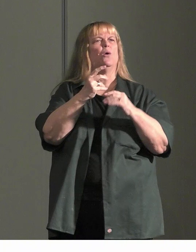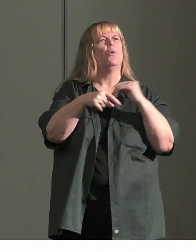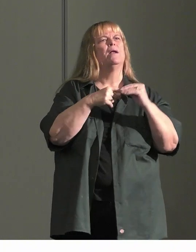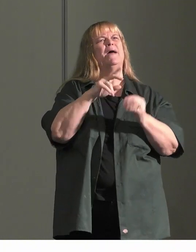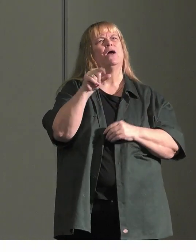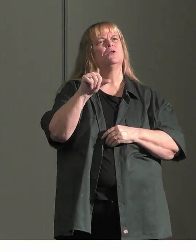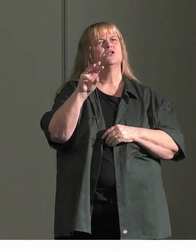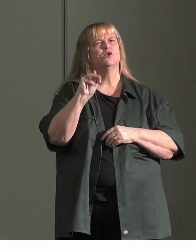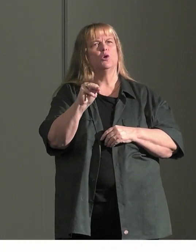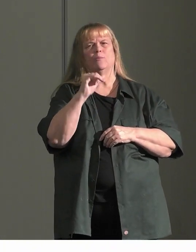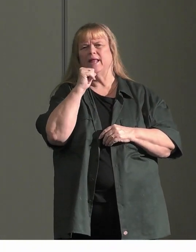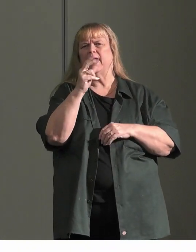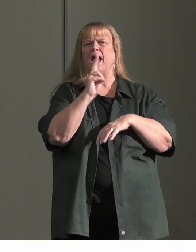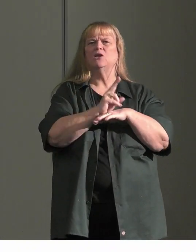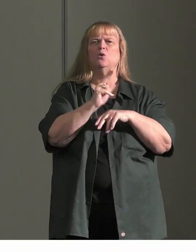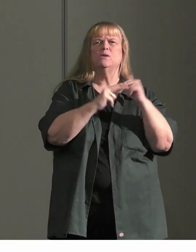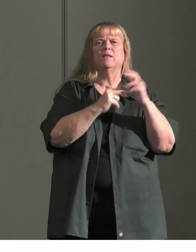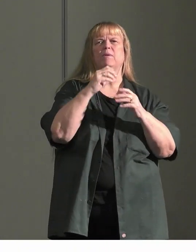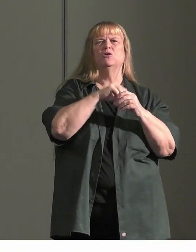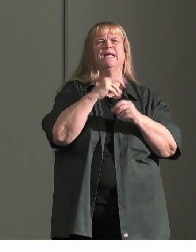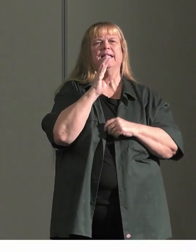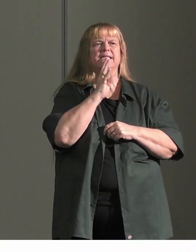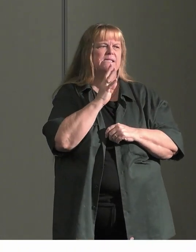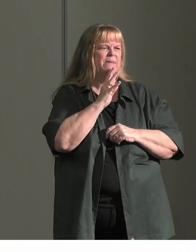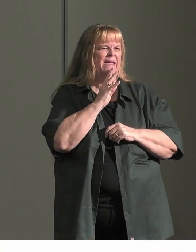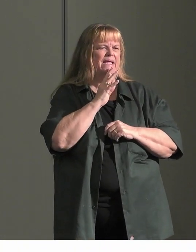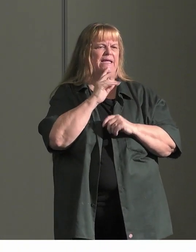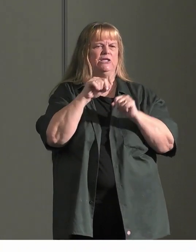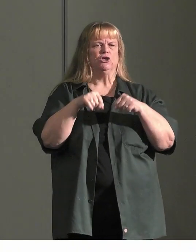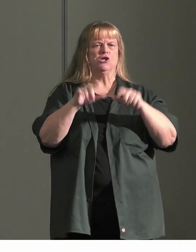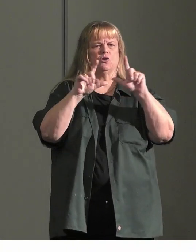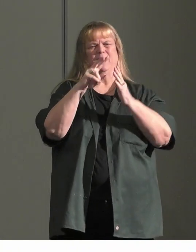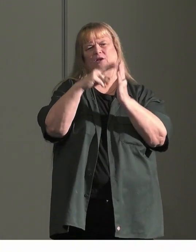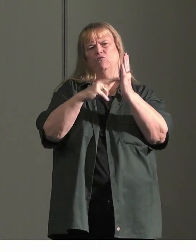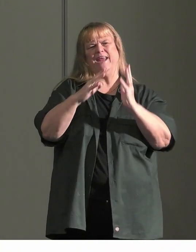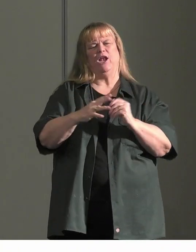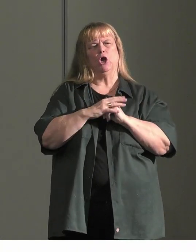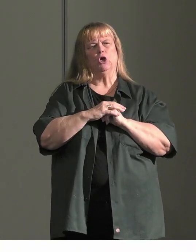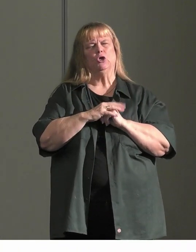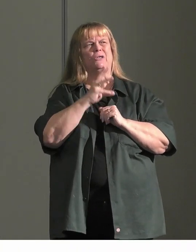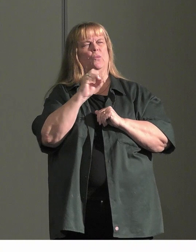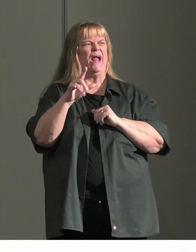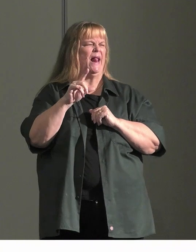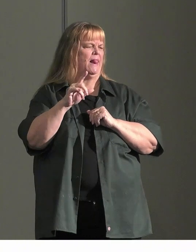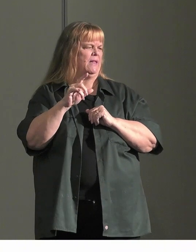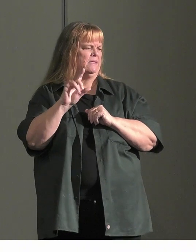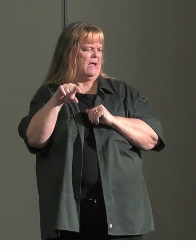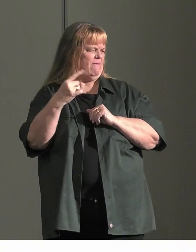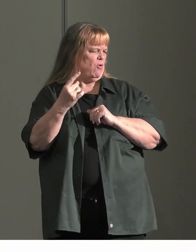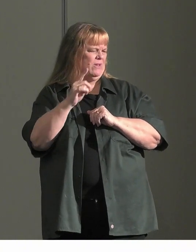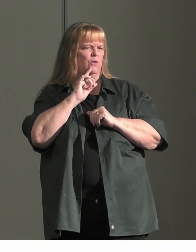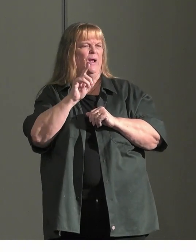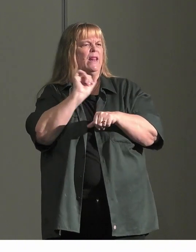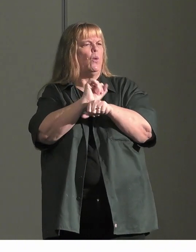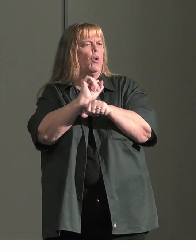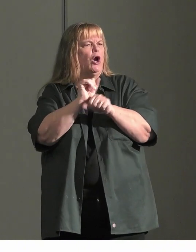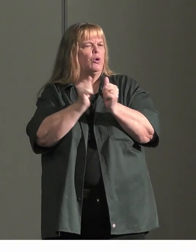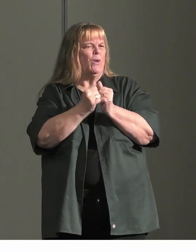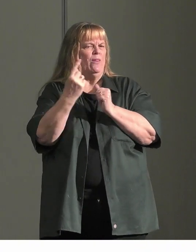doesn't use the build in speech screen reader. Well I mean I only worked with one screen reader